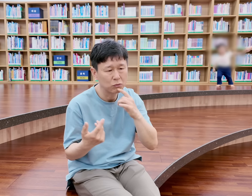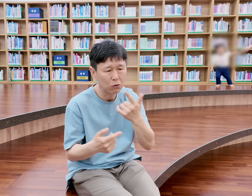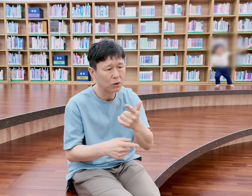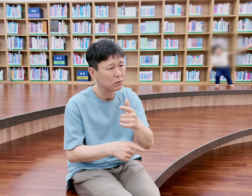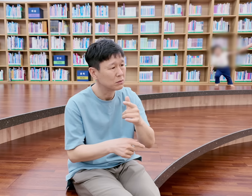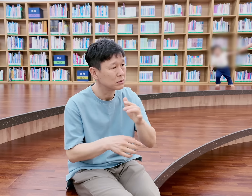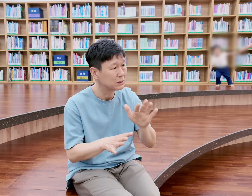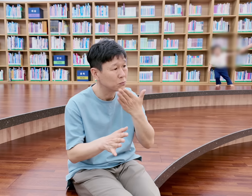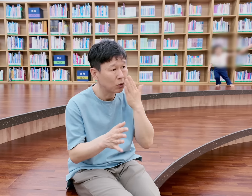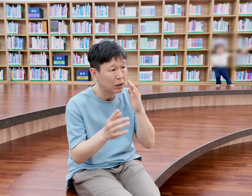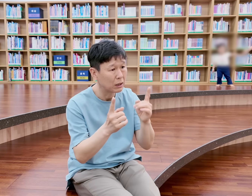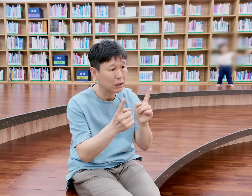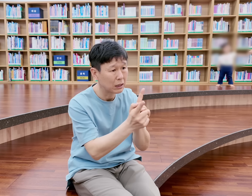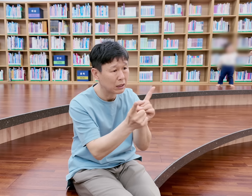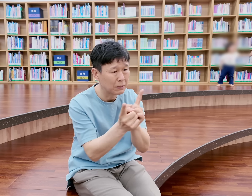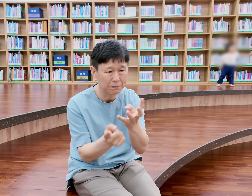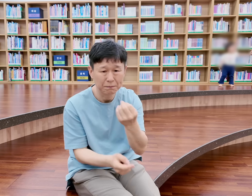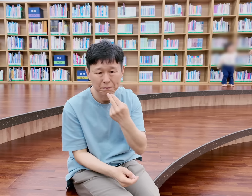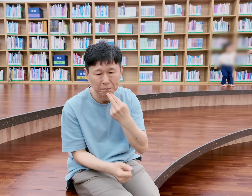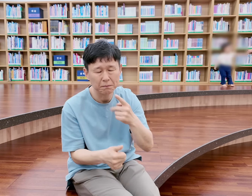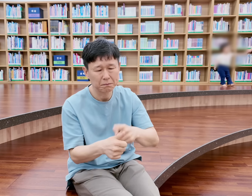In addition, the information gap is getting worse